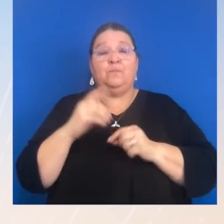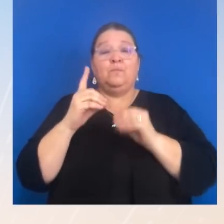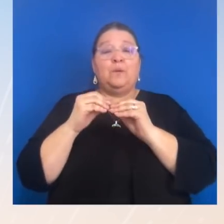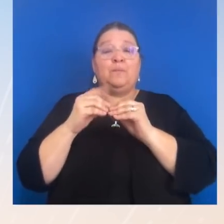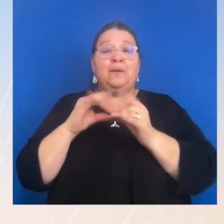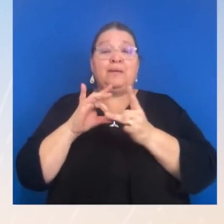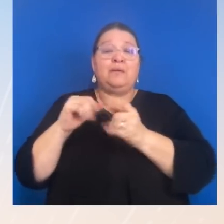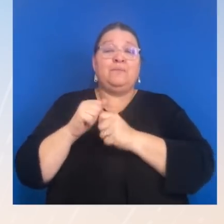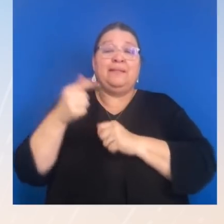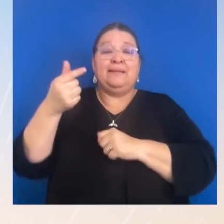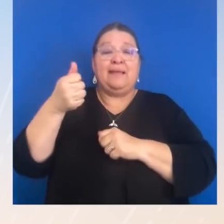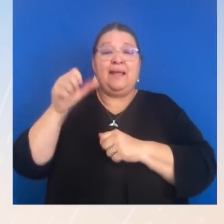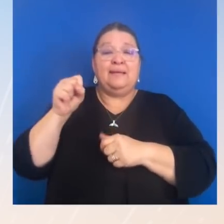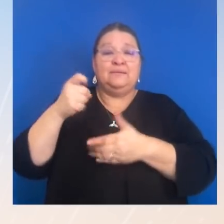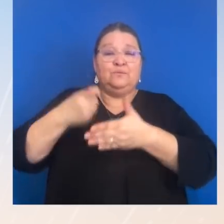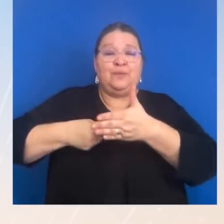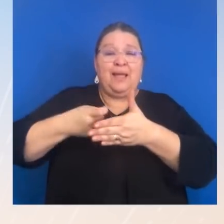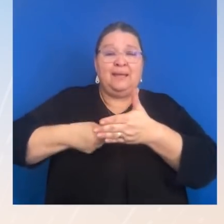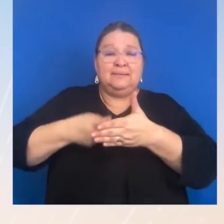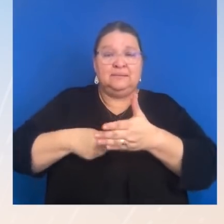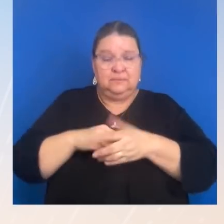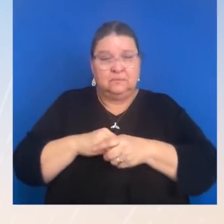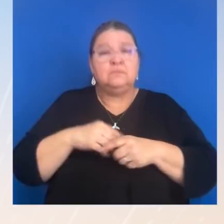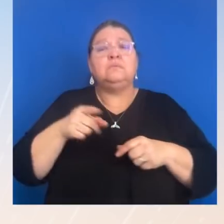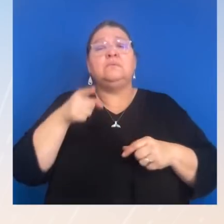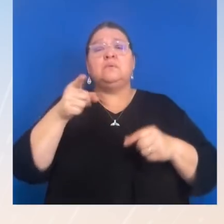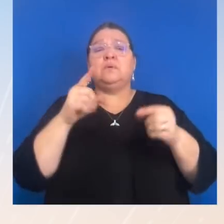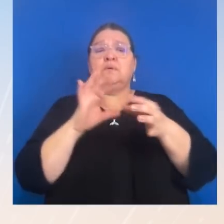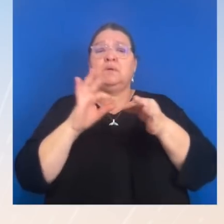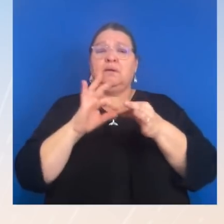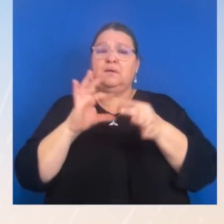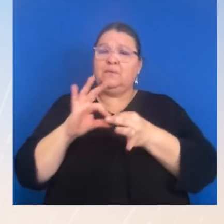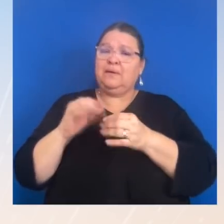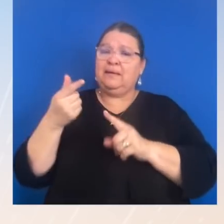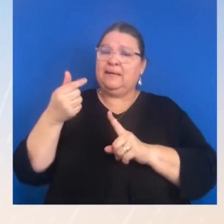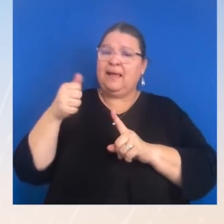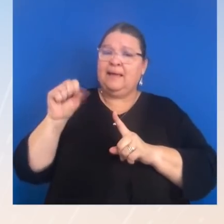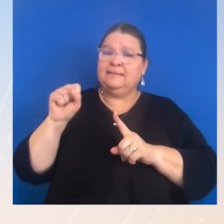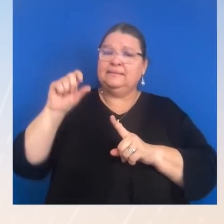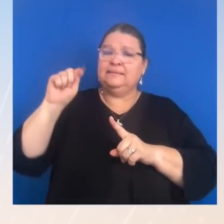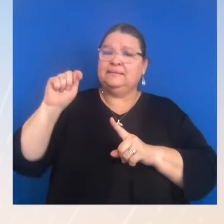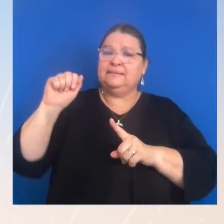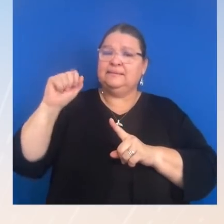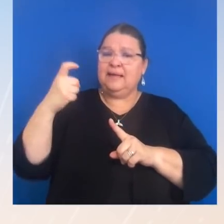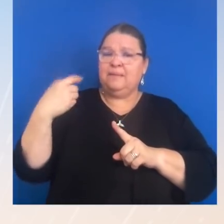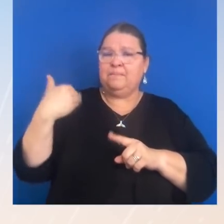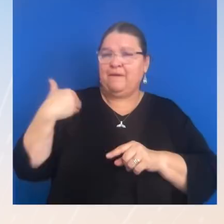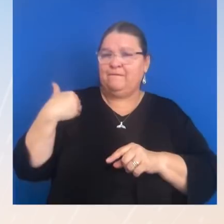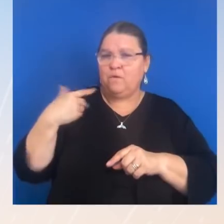but there was a group of Democratic governors who wrote a letter to congressional leadership about a potential federal gas tax holiday.